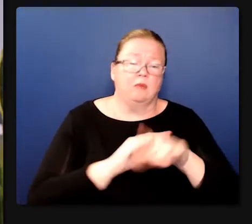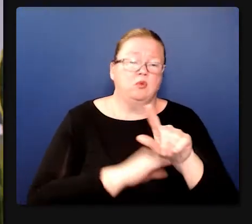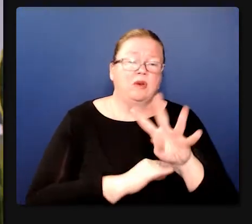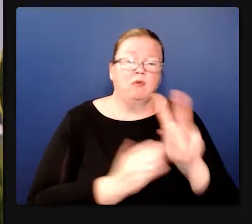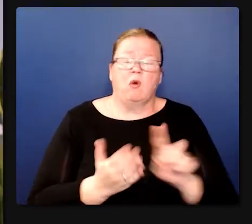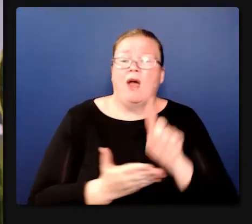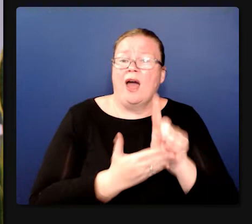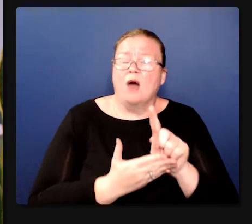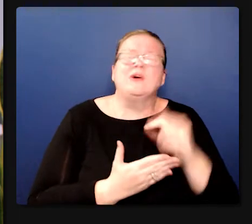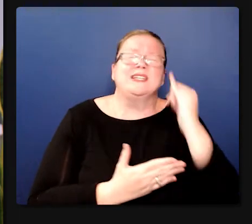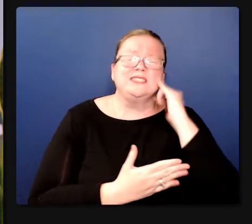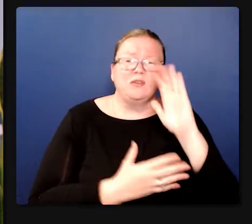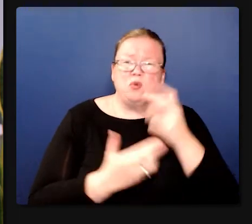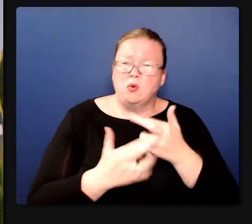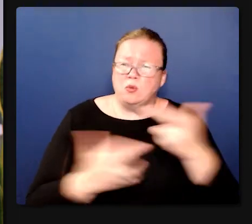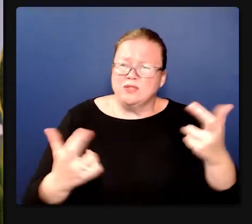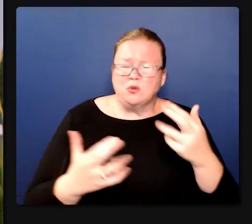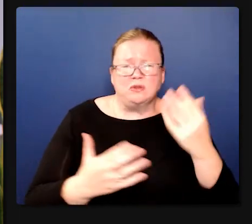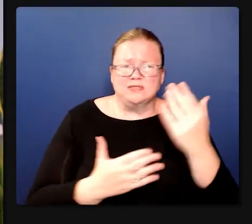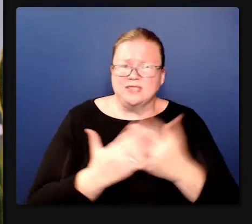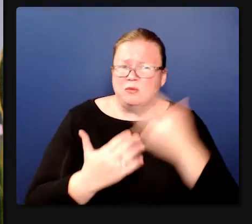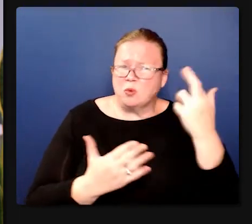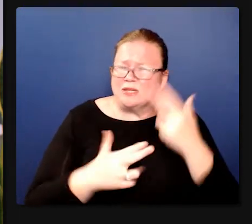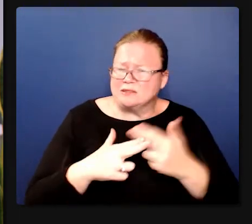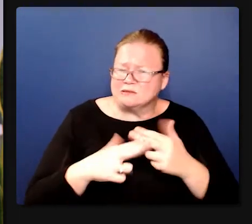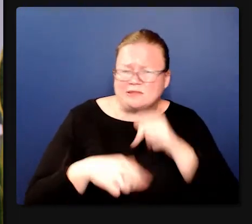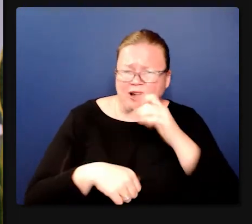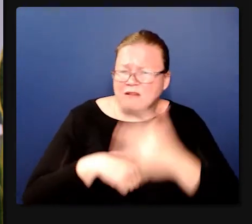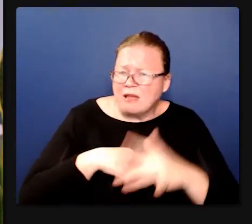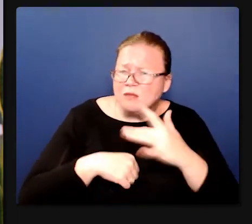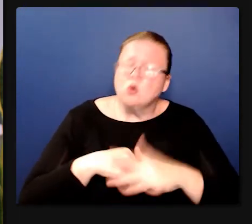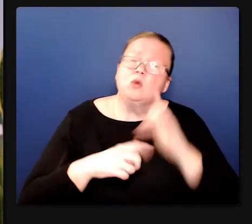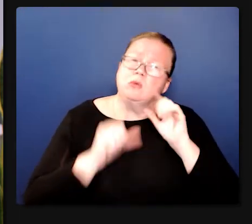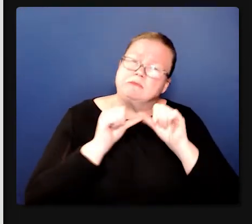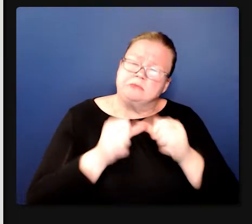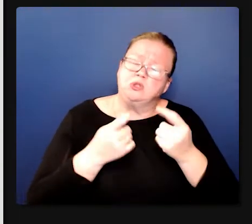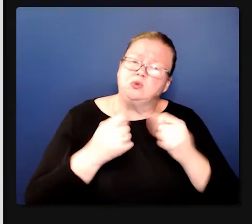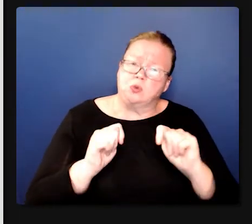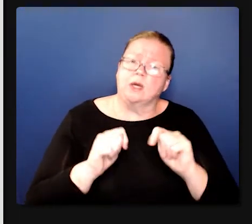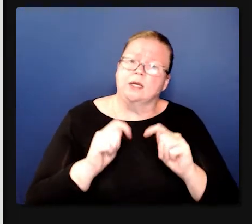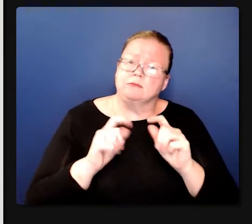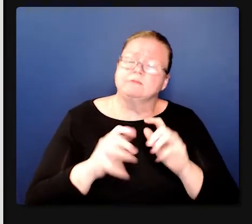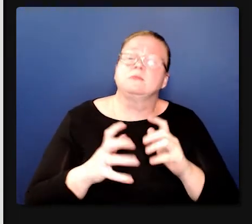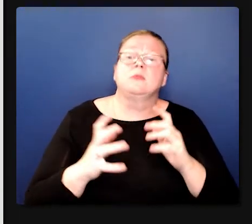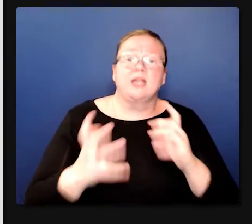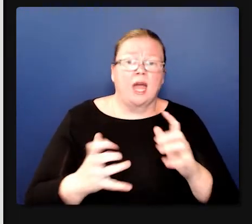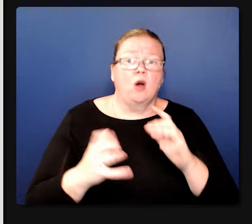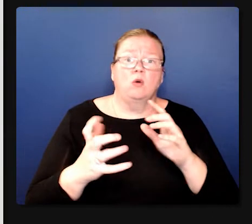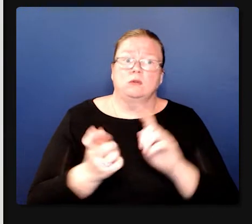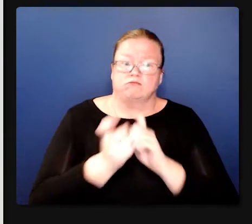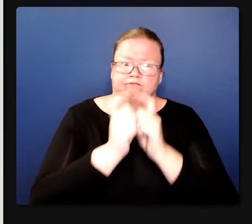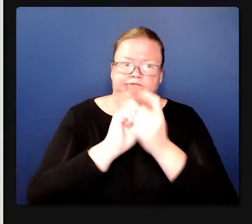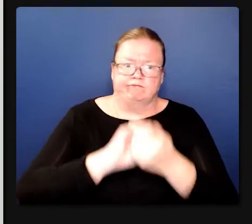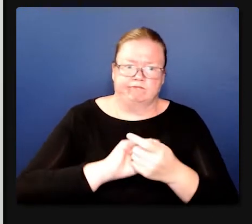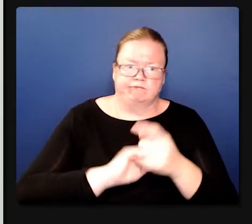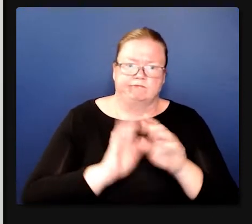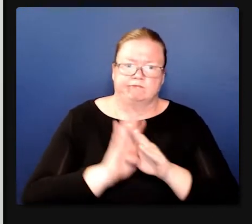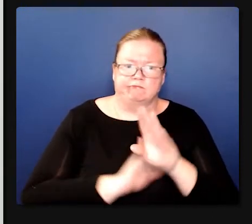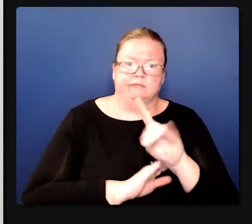in case your resource is unavailable for a short period of time. The evolution of data connections is quite interesting.